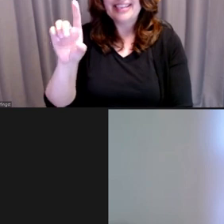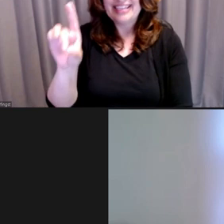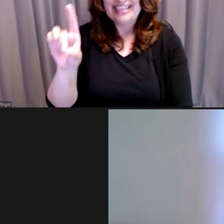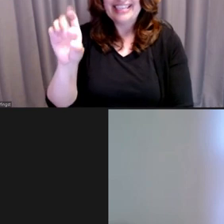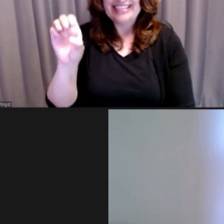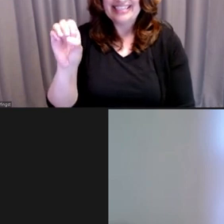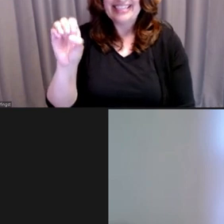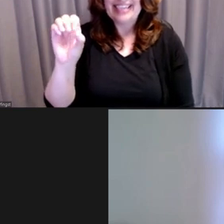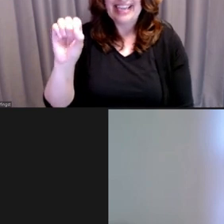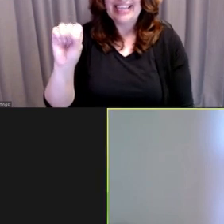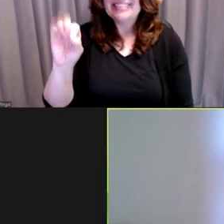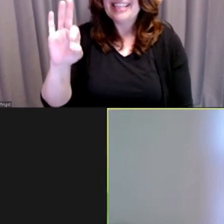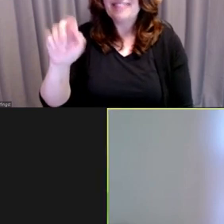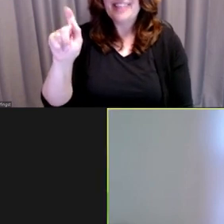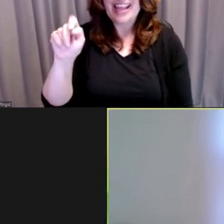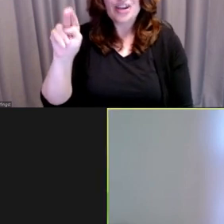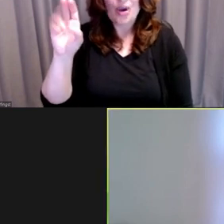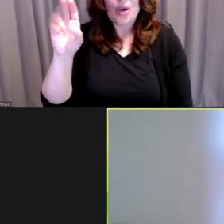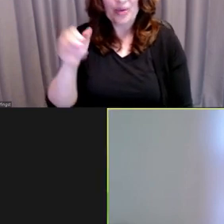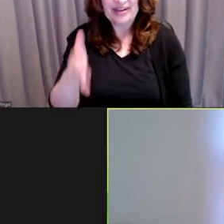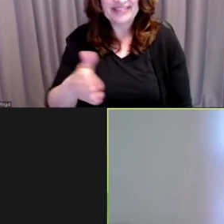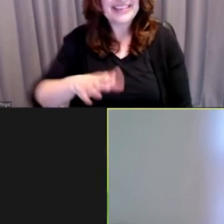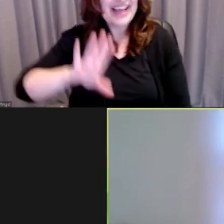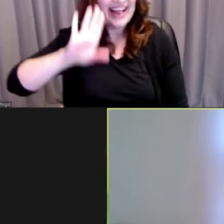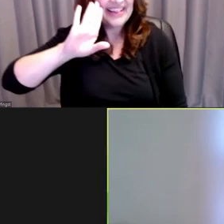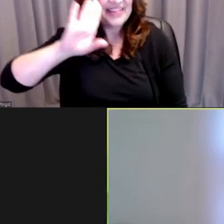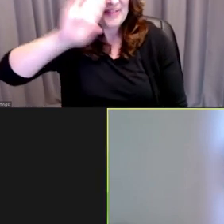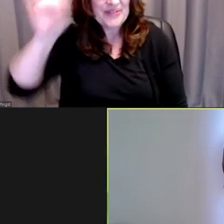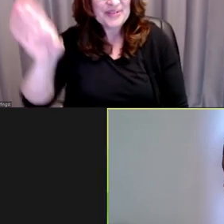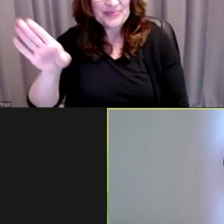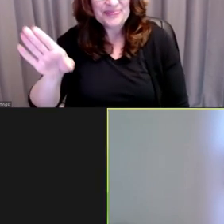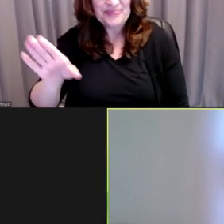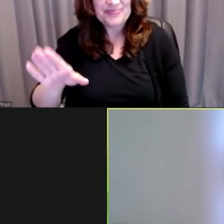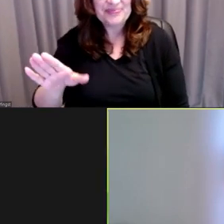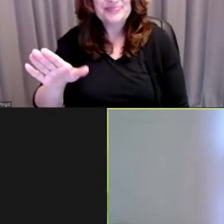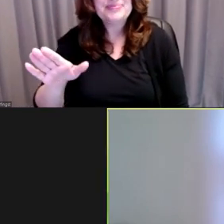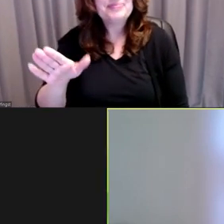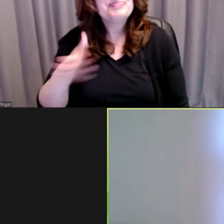Good evening, everyone. Please join me in welcoming Dr.